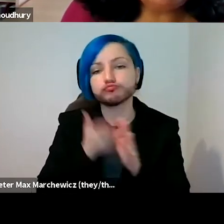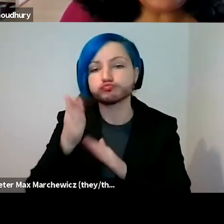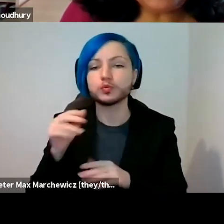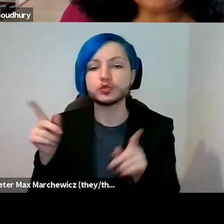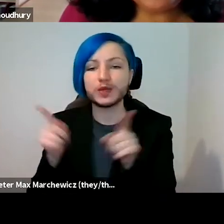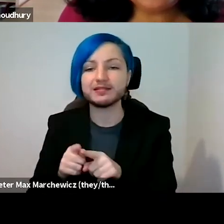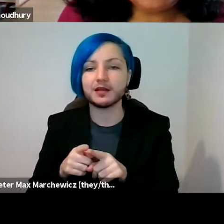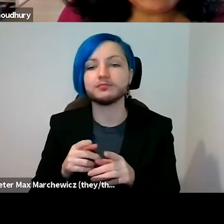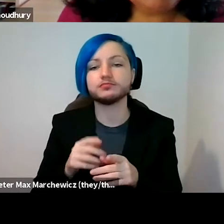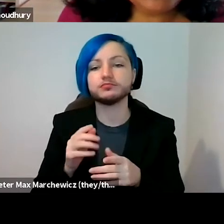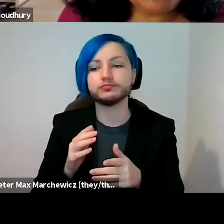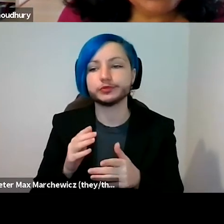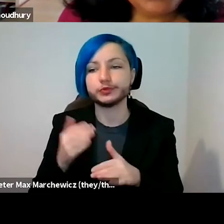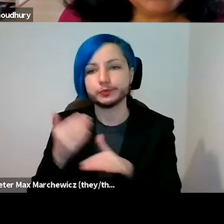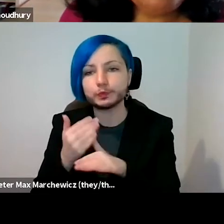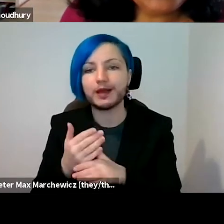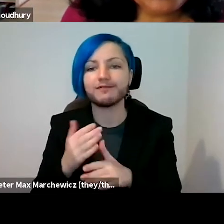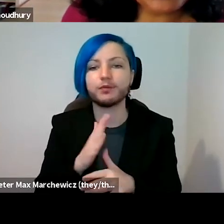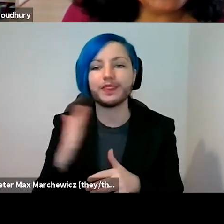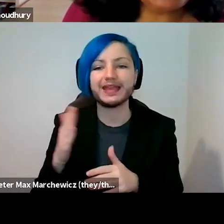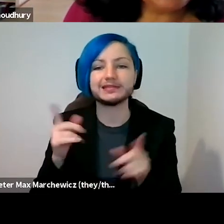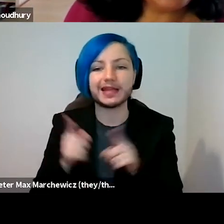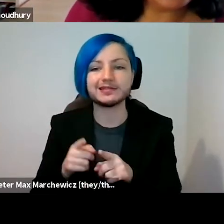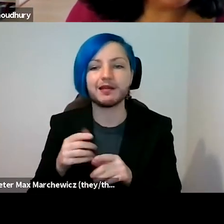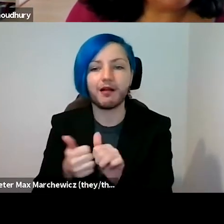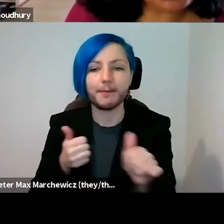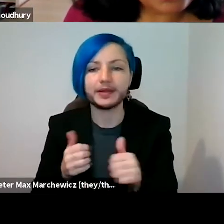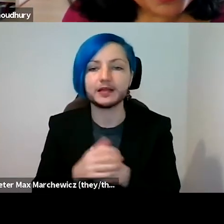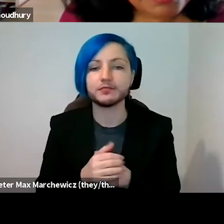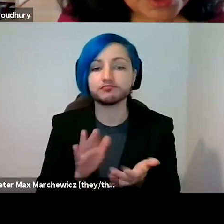Tom certainly enjoys his time in the tropics as he meets his countrymen, and the hookah seems